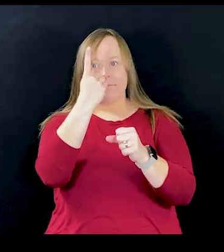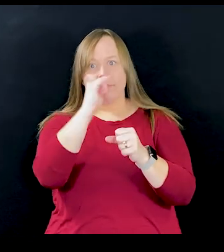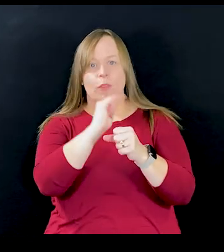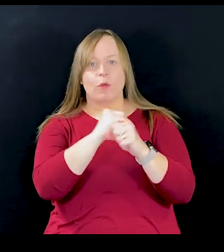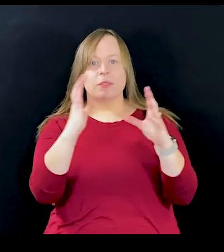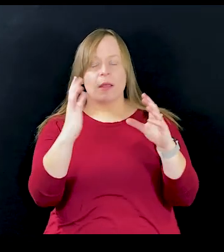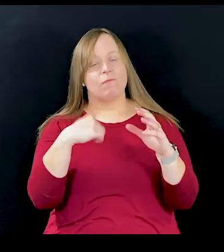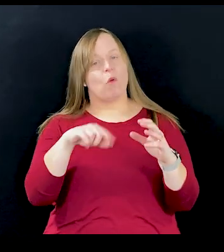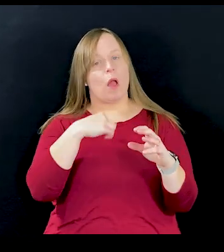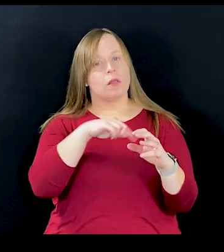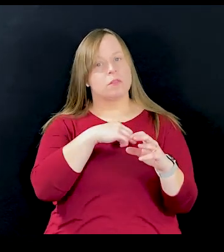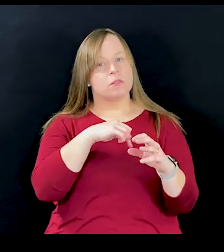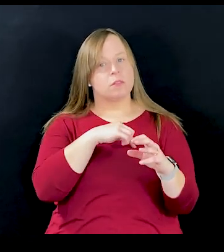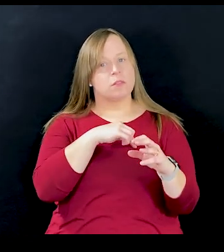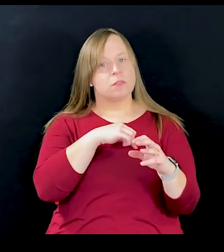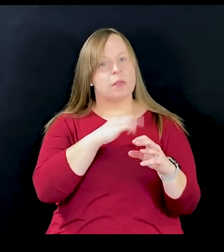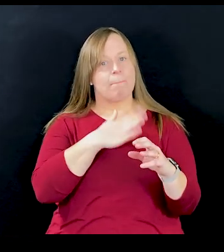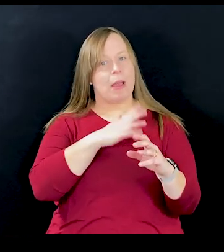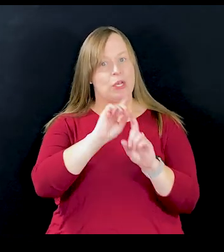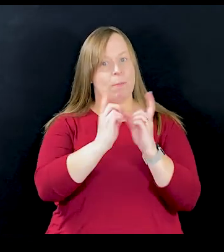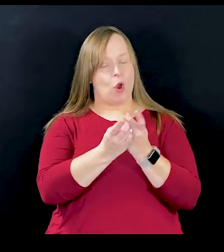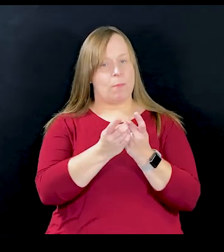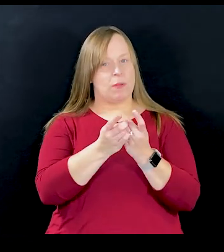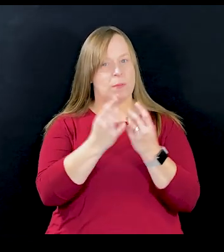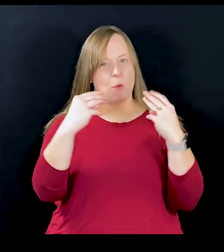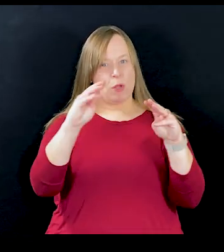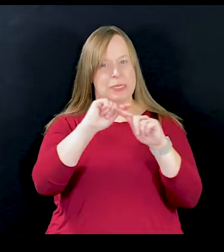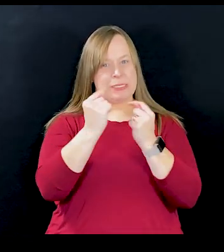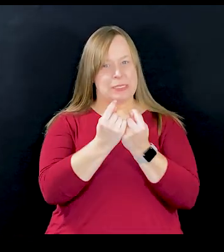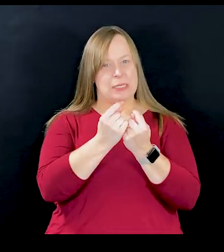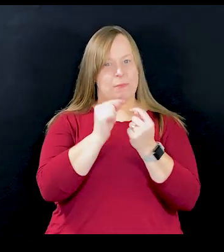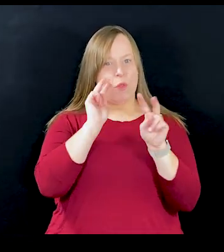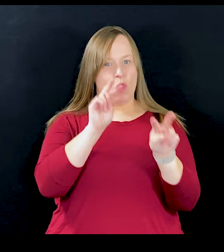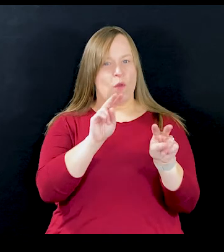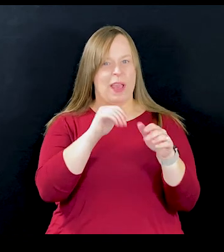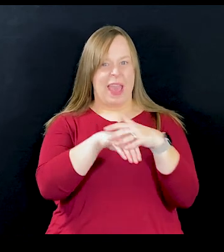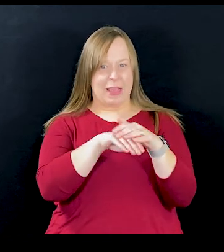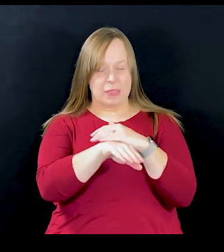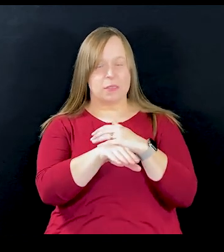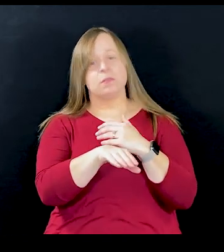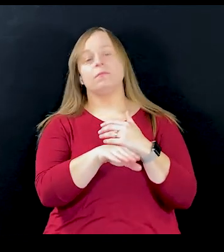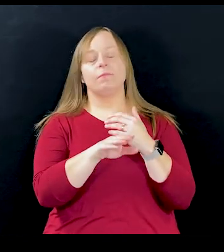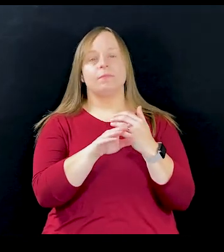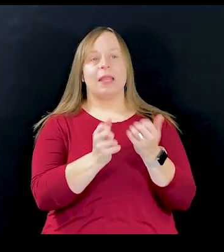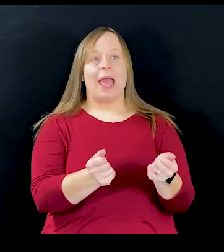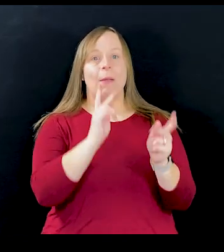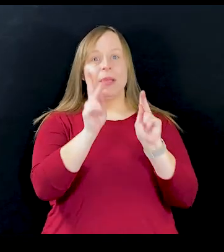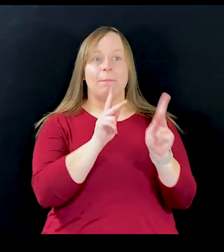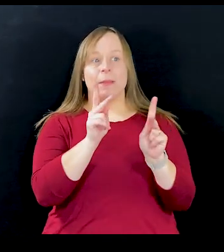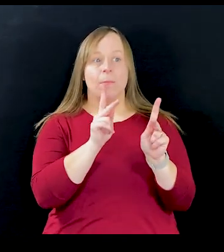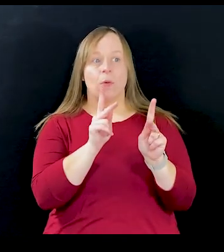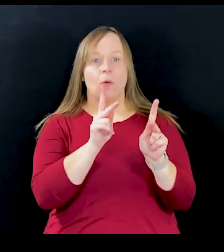And for us, and for my department, specifically, we look at access as how many people can we